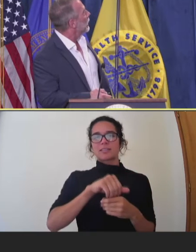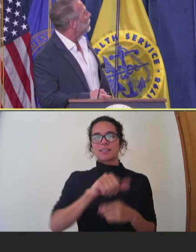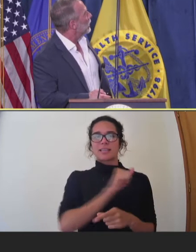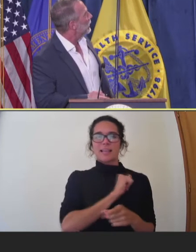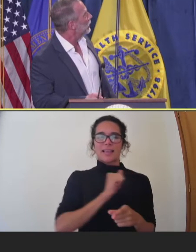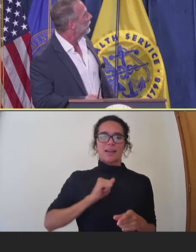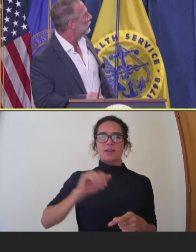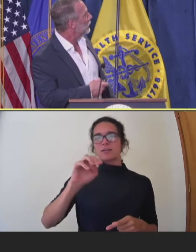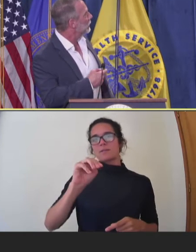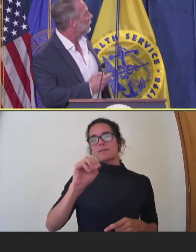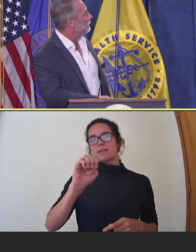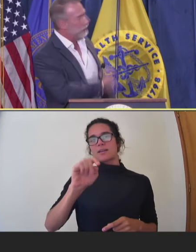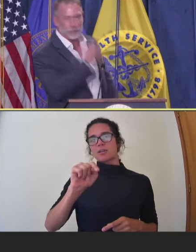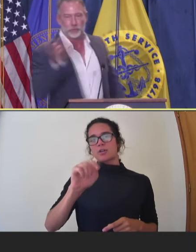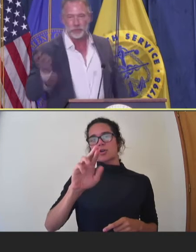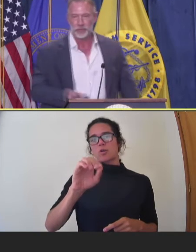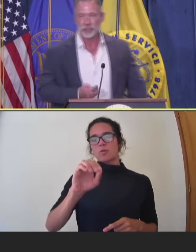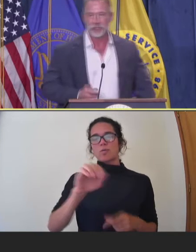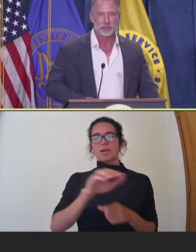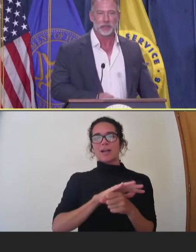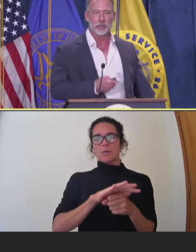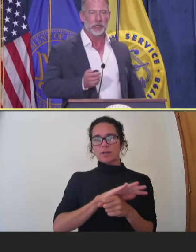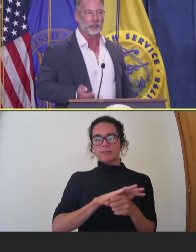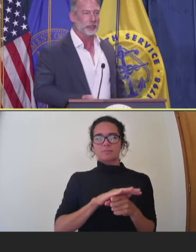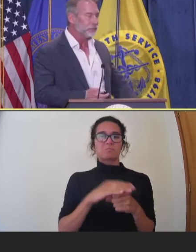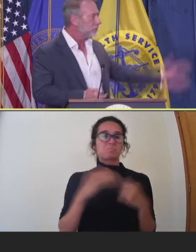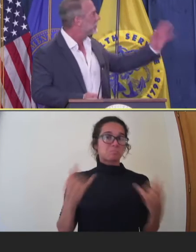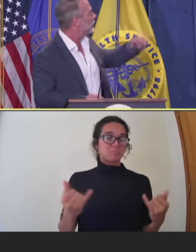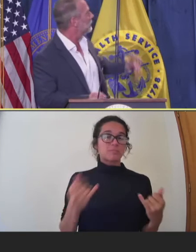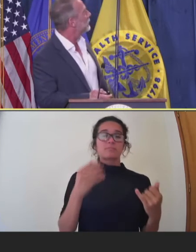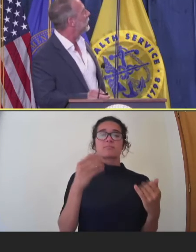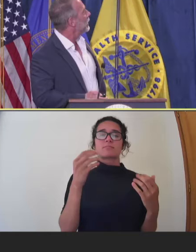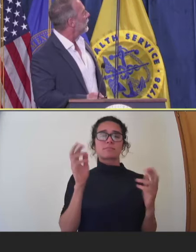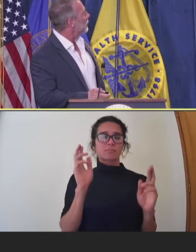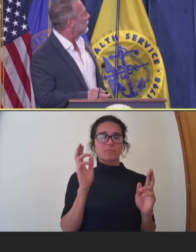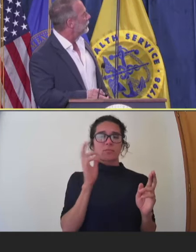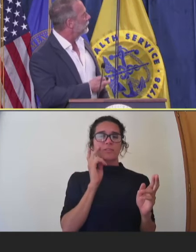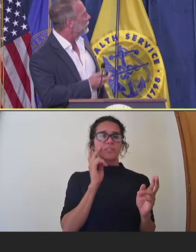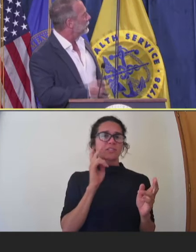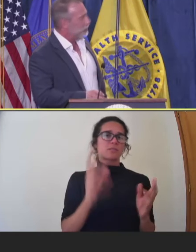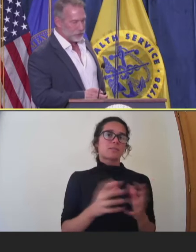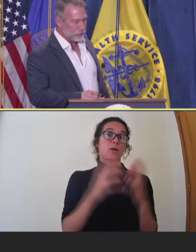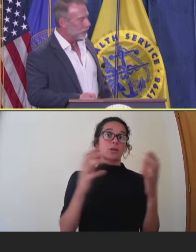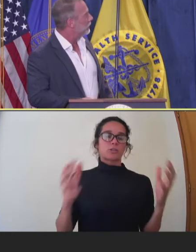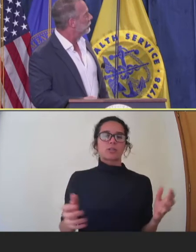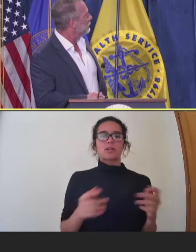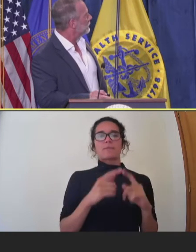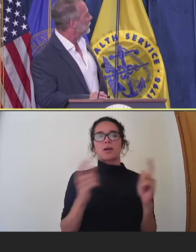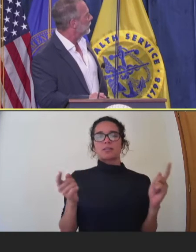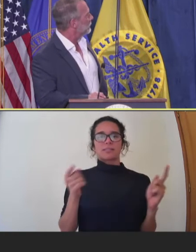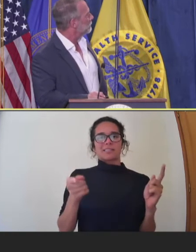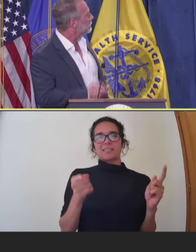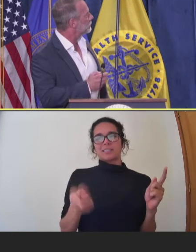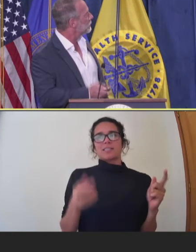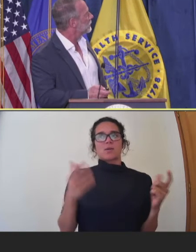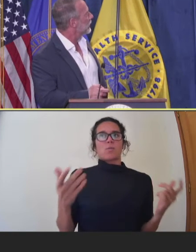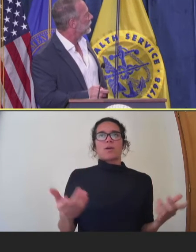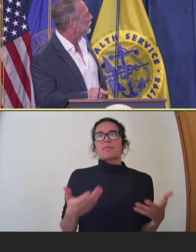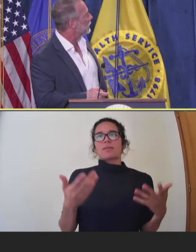Now you we've seen this a bunch. But you know, this is what the data looked